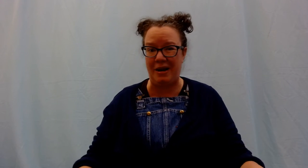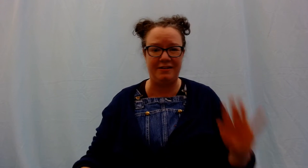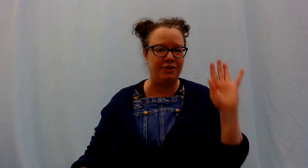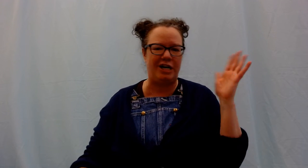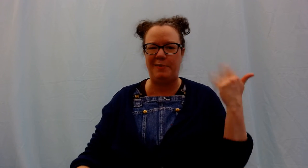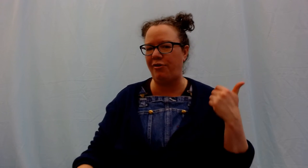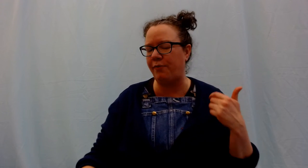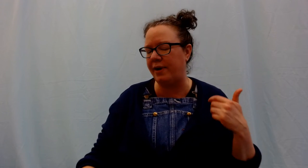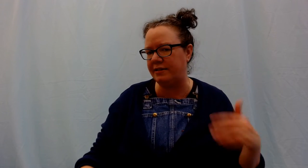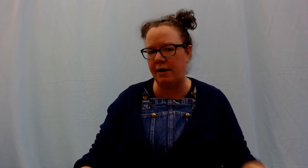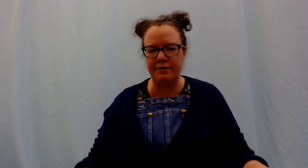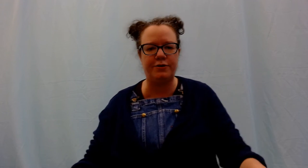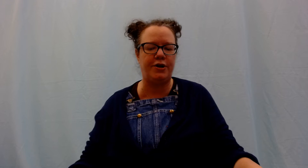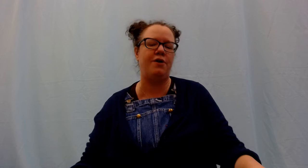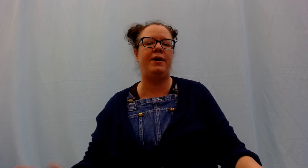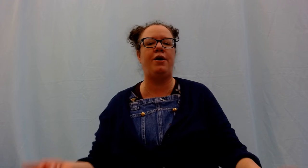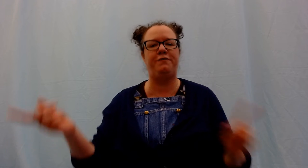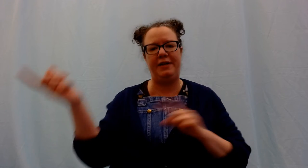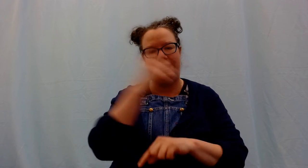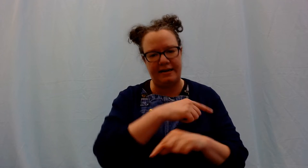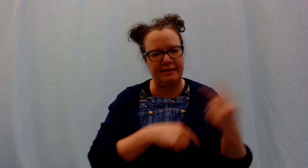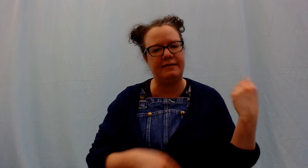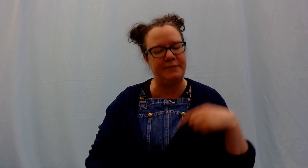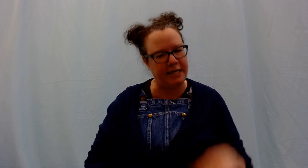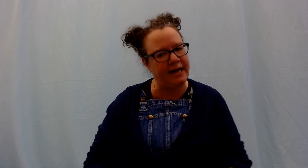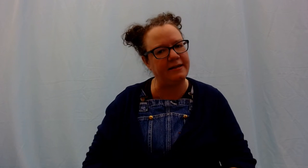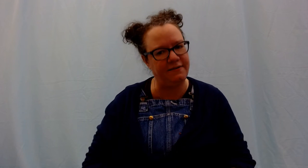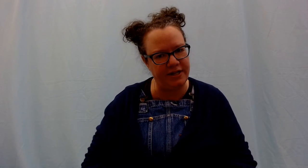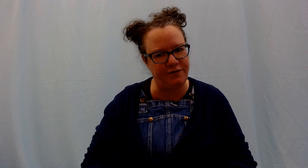minutes. I'll share about three songs or so and hopefully connect it to some daily activities